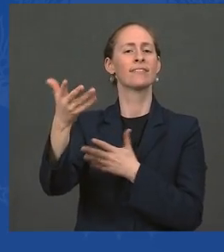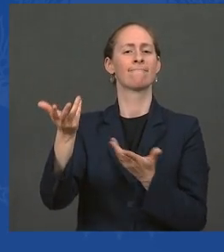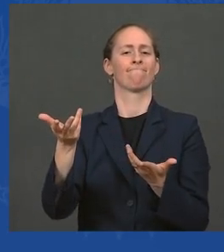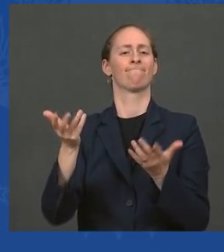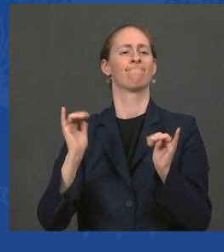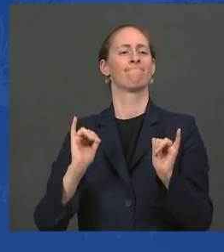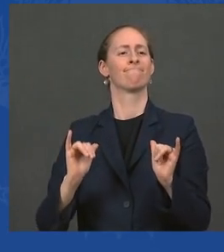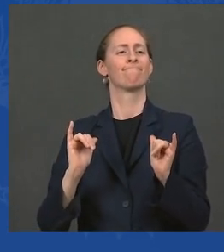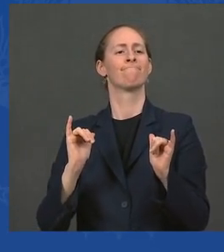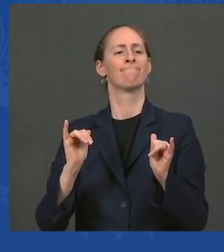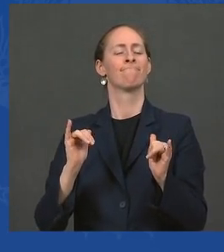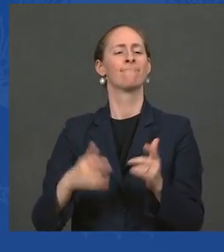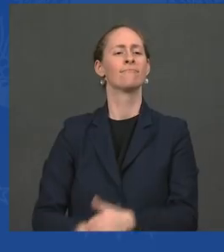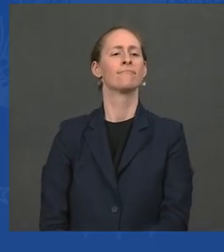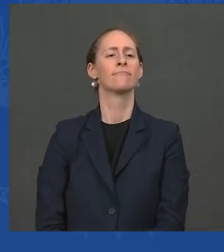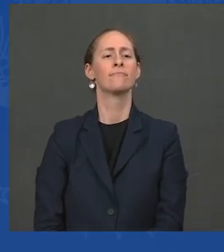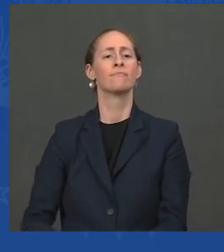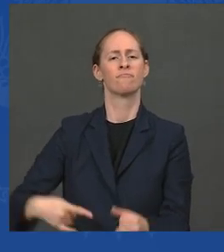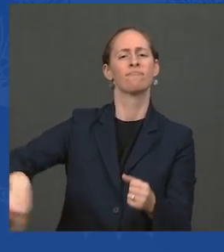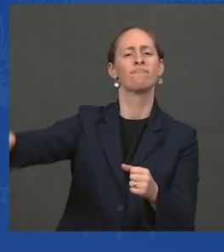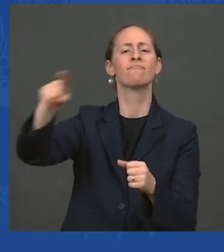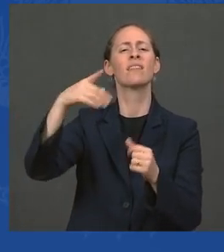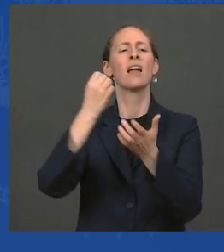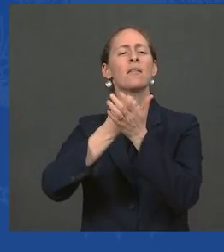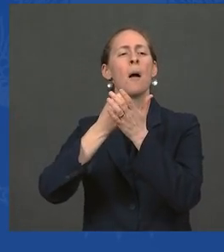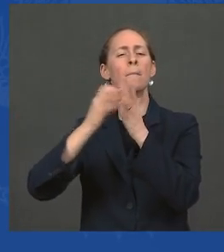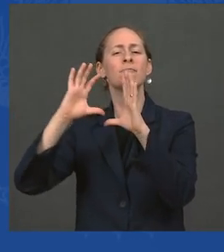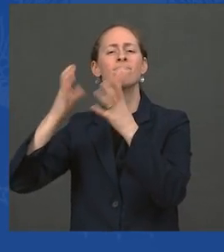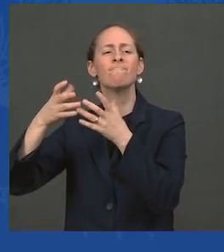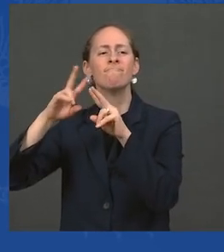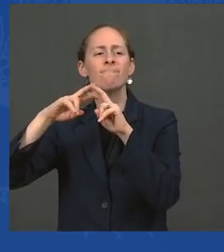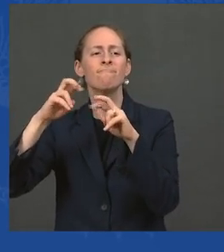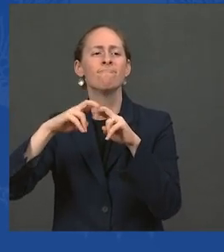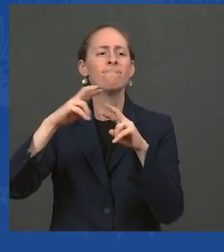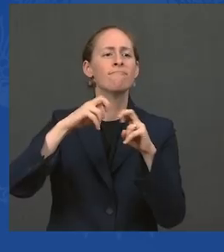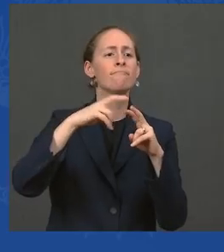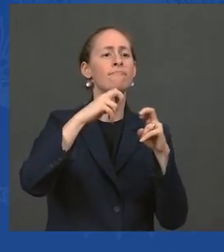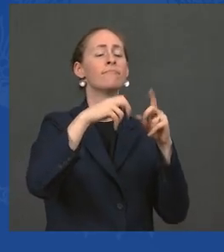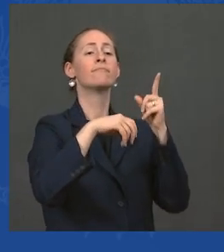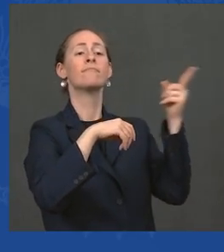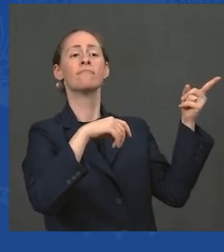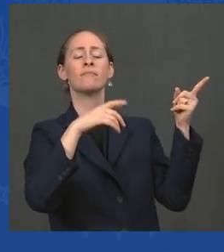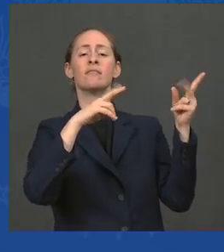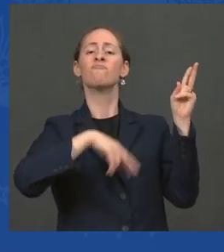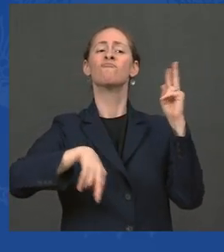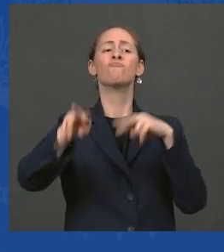and Development in Europe ranks America 35 out of 37 major companies [countries]